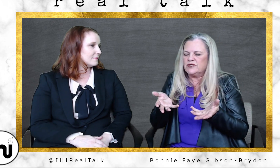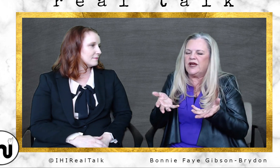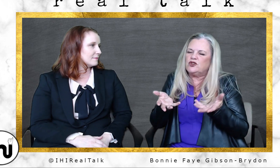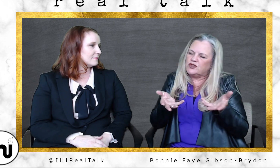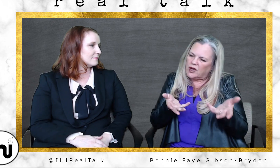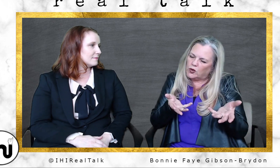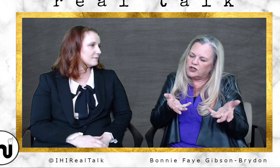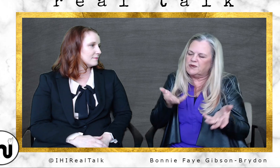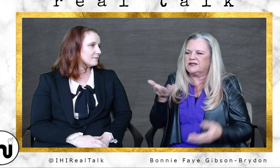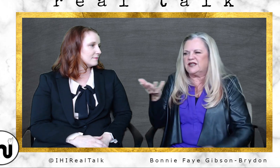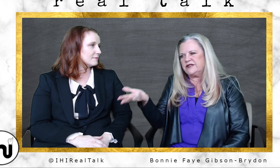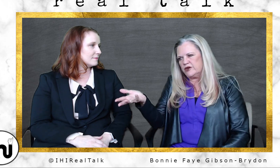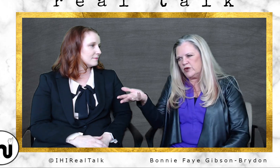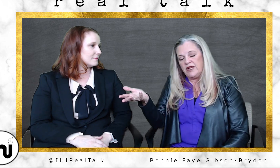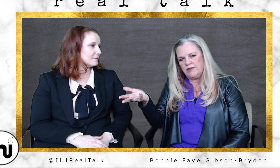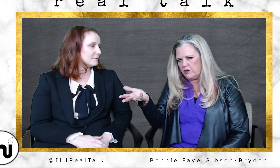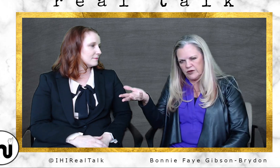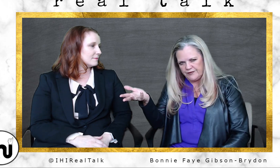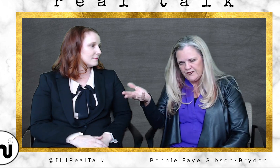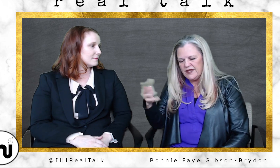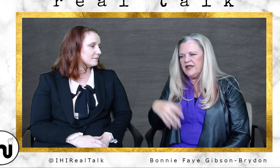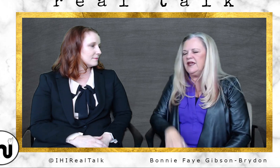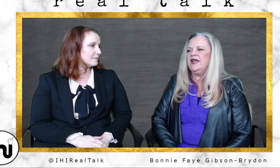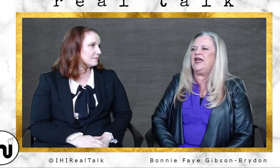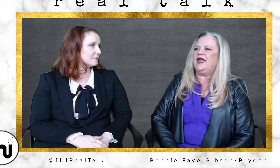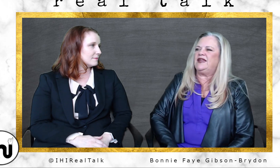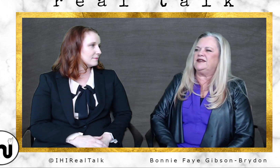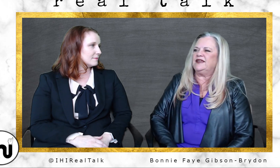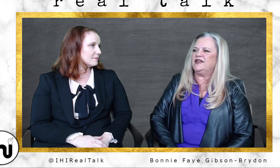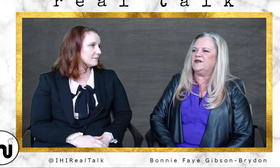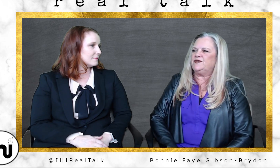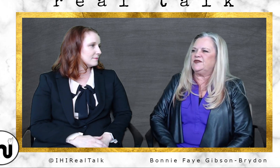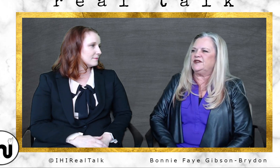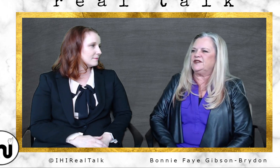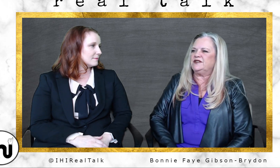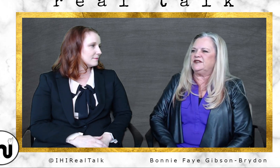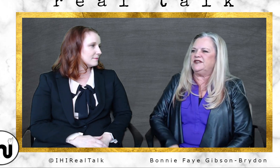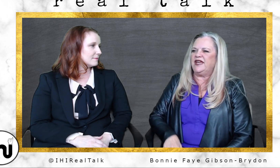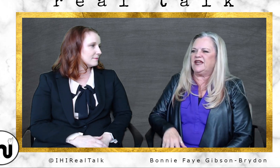why I use that word is because that's their word, not my word. And if they kind